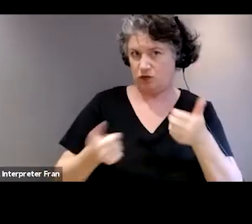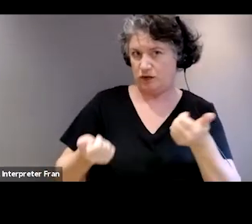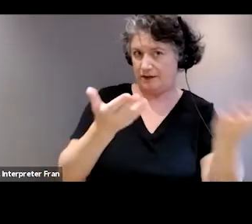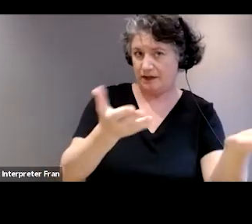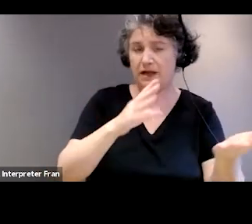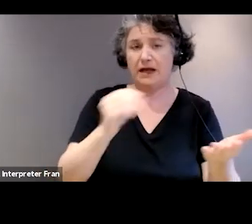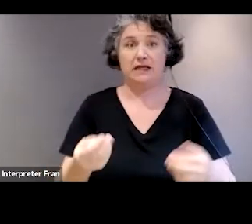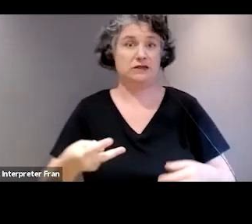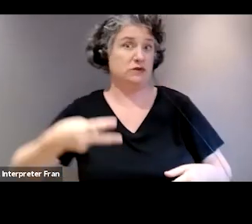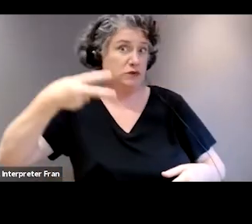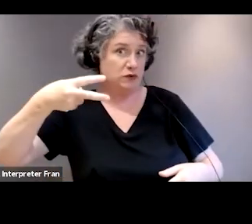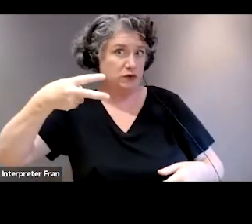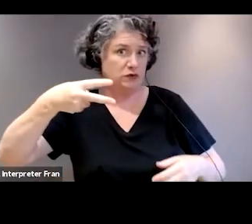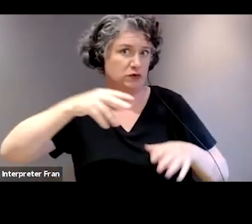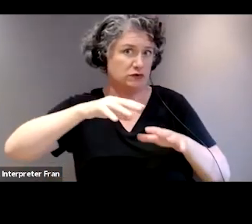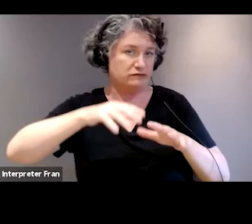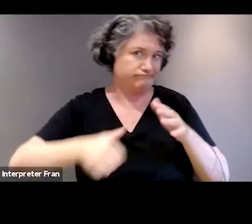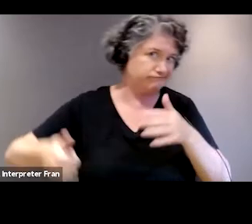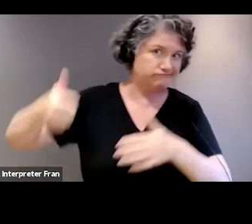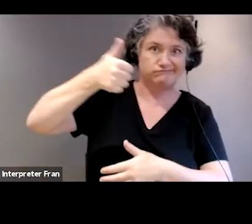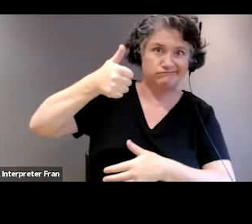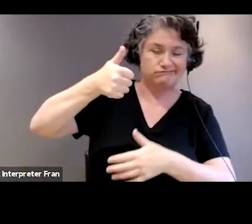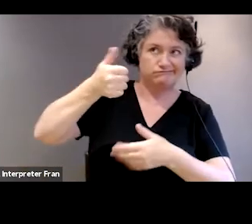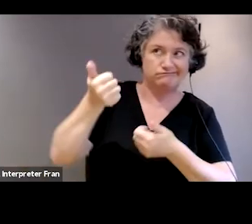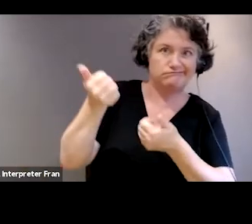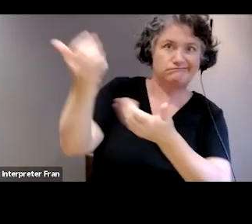What I want to tell you-okay, this is great, we will stay on this site. ATF recommendations, this is a very wordy site and I apologize for that, I couldn't